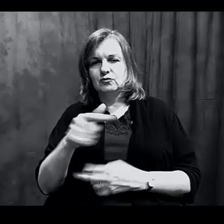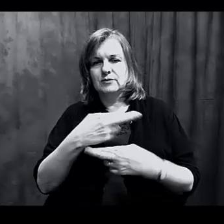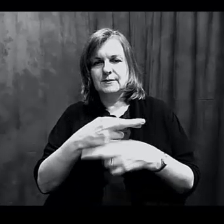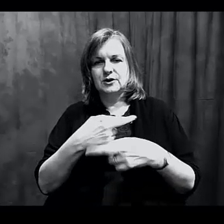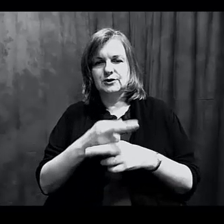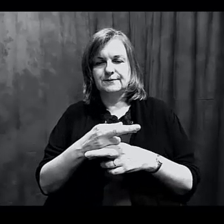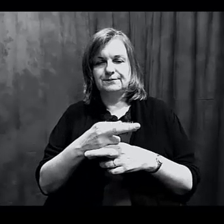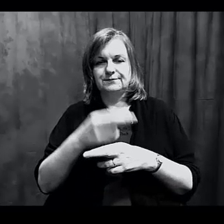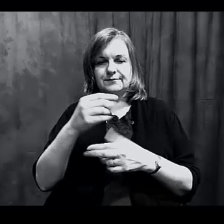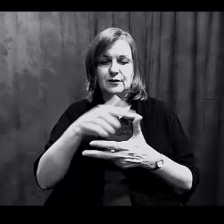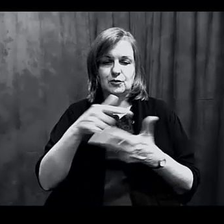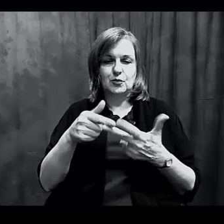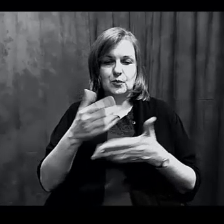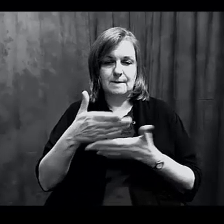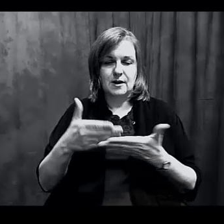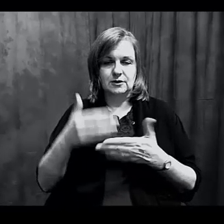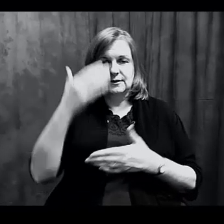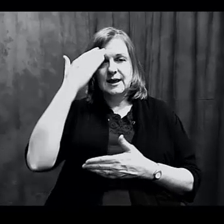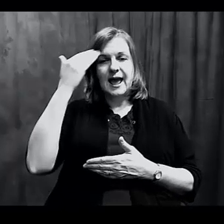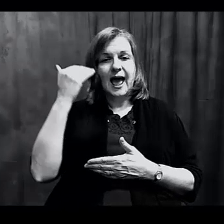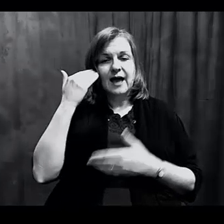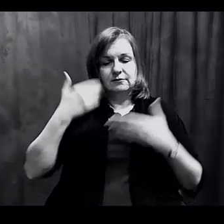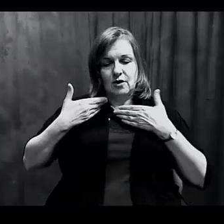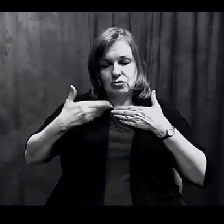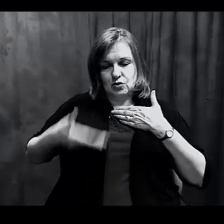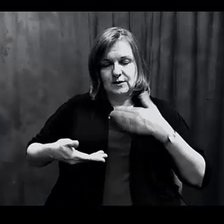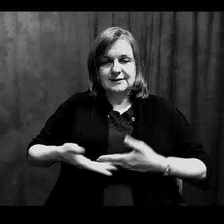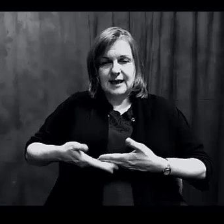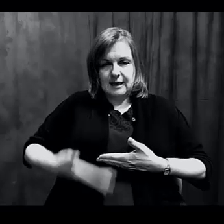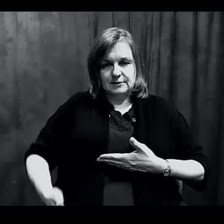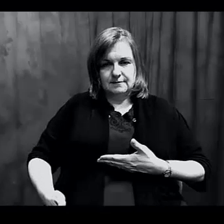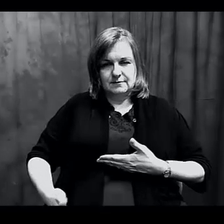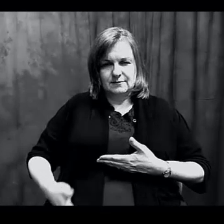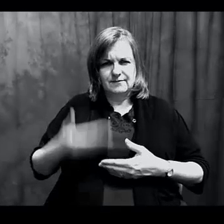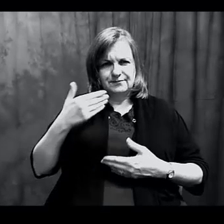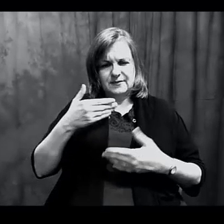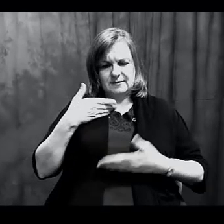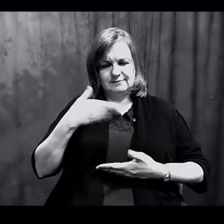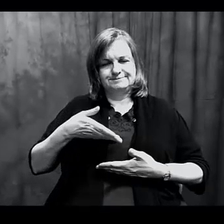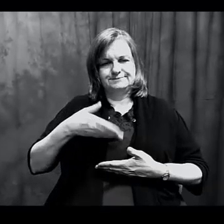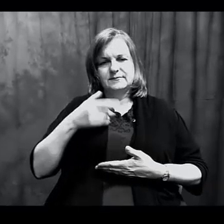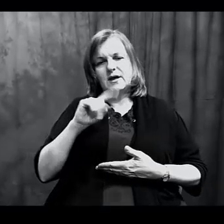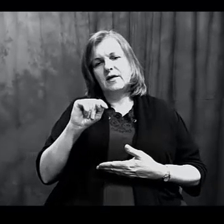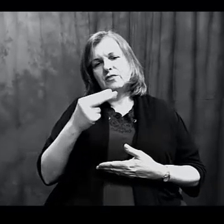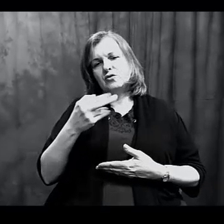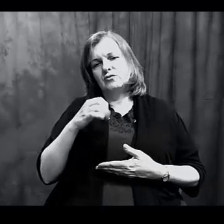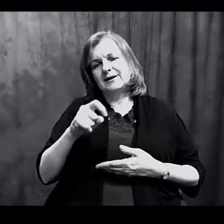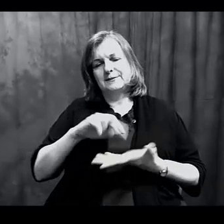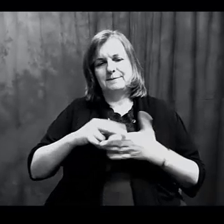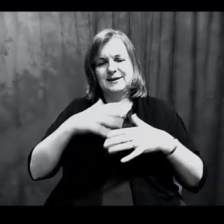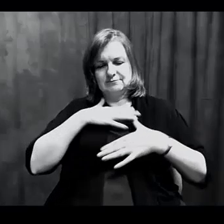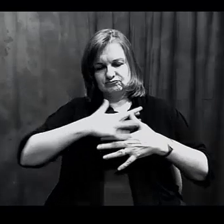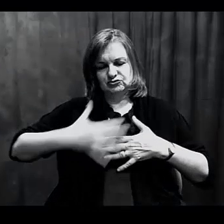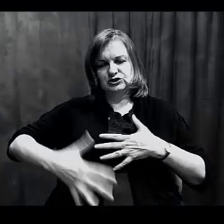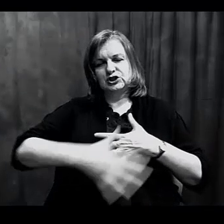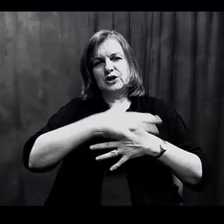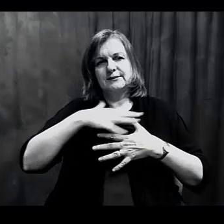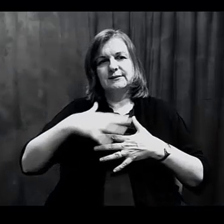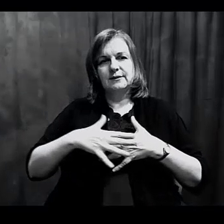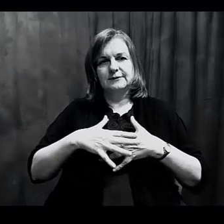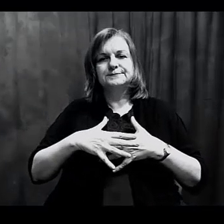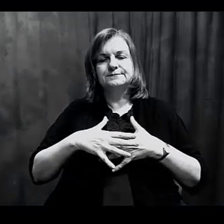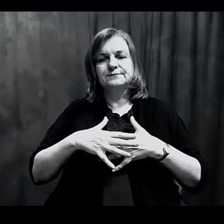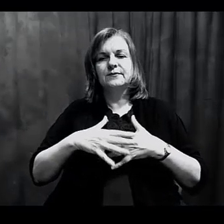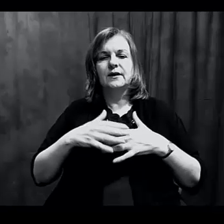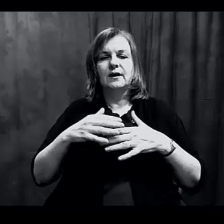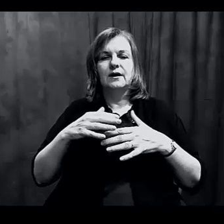meaning that the organs are going to be bathed in blood through sinuses -- no true vessel system and so on.